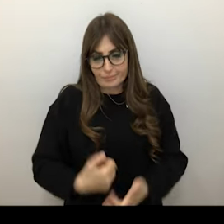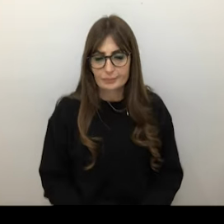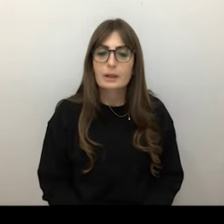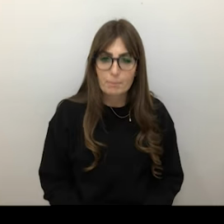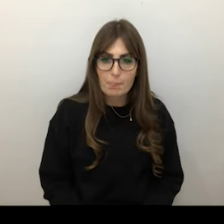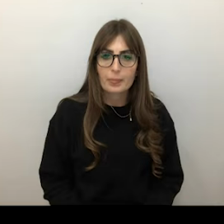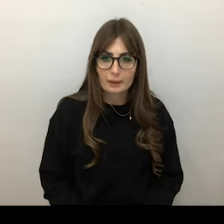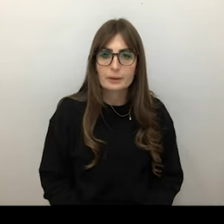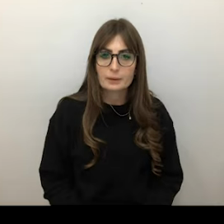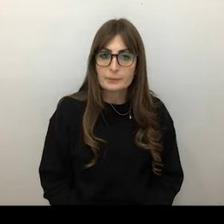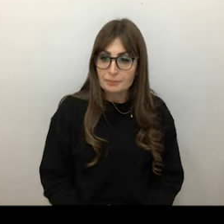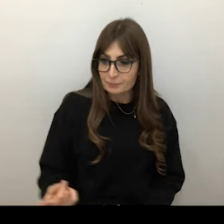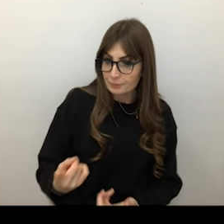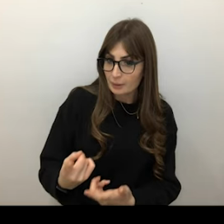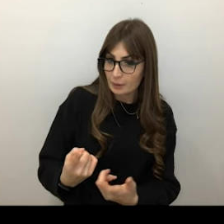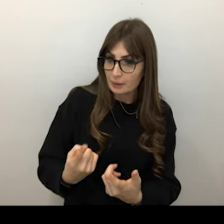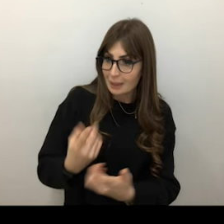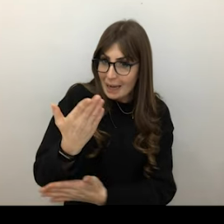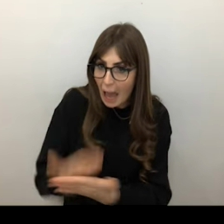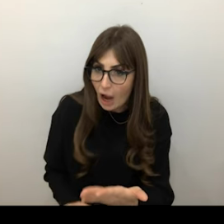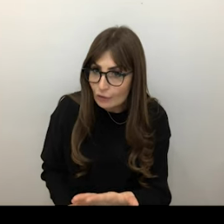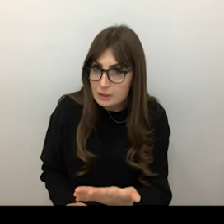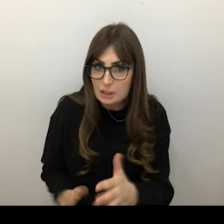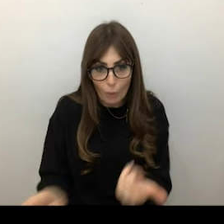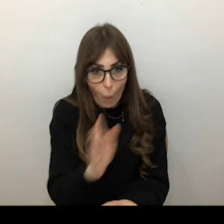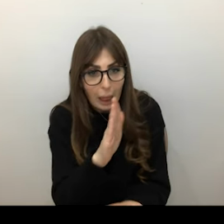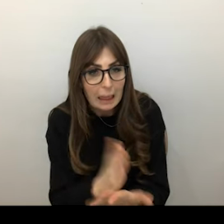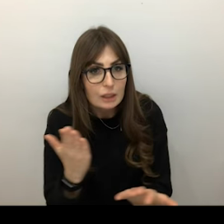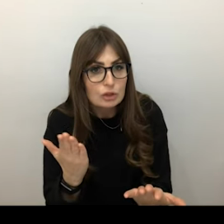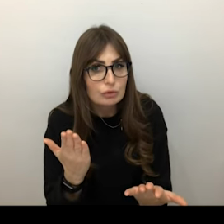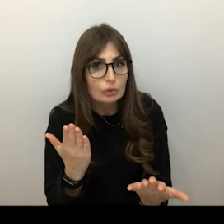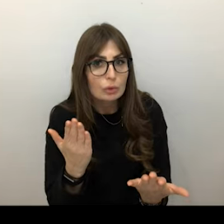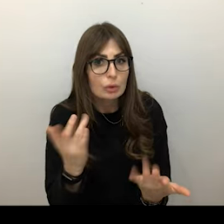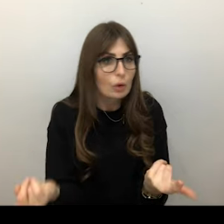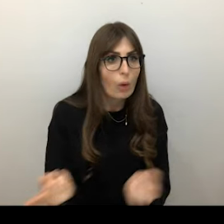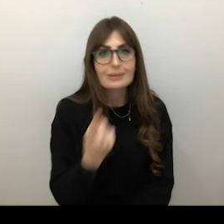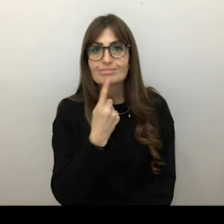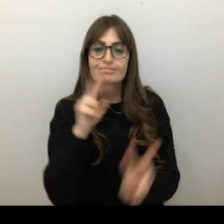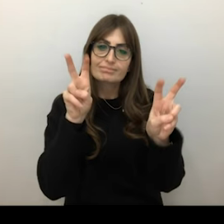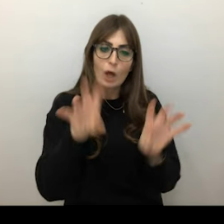Story doesn't have to be a narrative, and story doesn't have to be literal or stereotypically Australian.